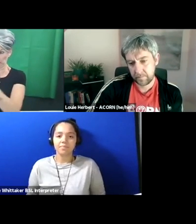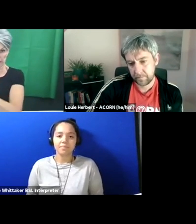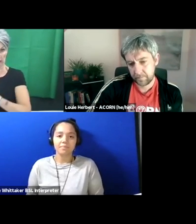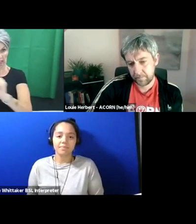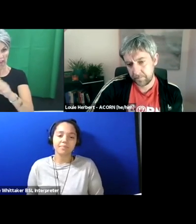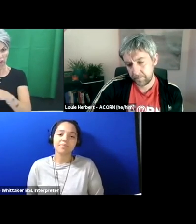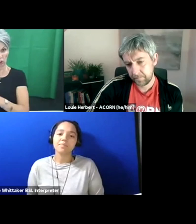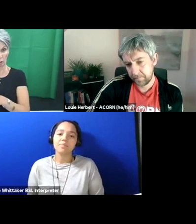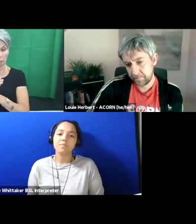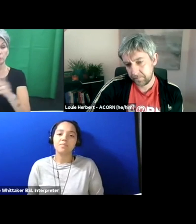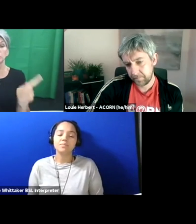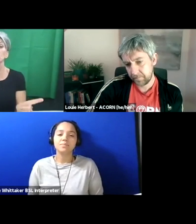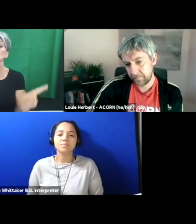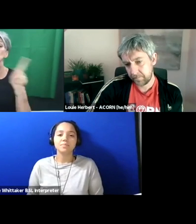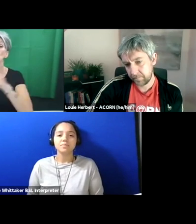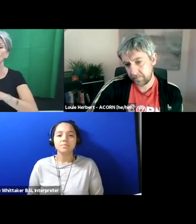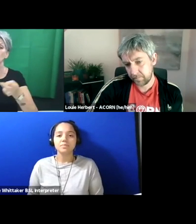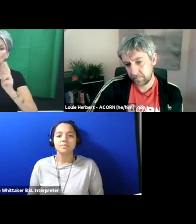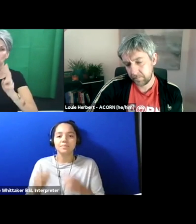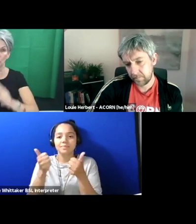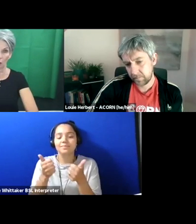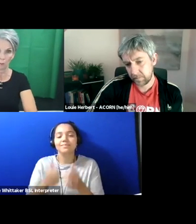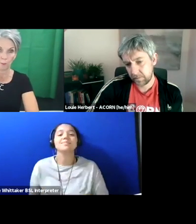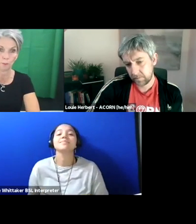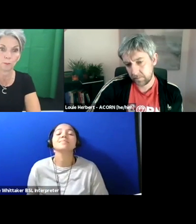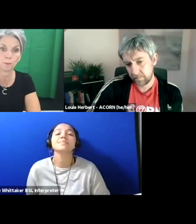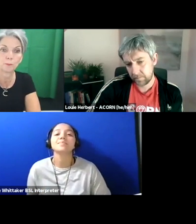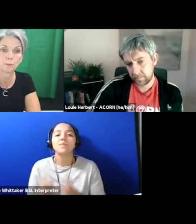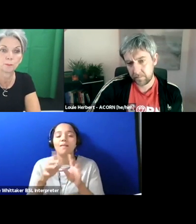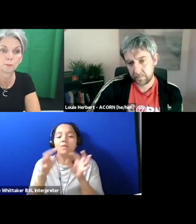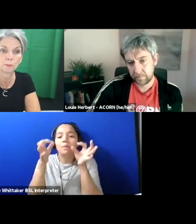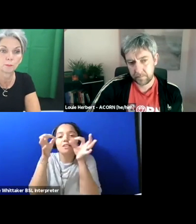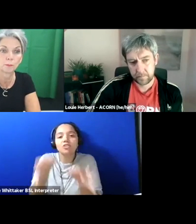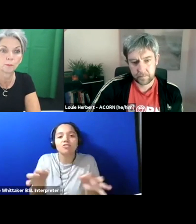Whereas with traditional unions, you might have to fit into strict categories.